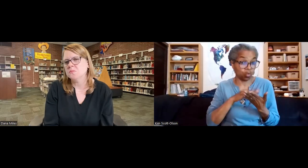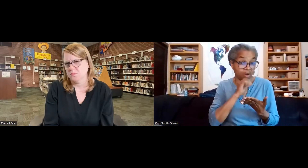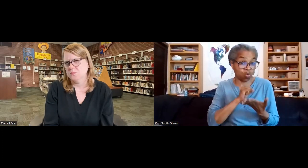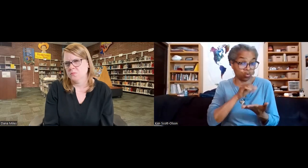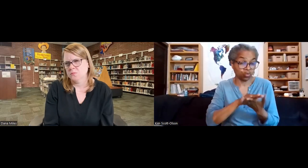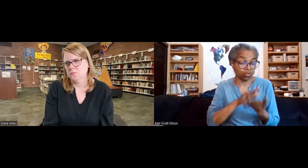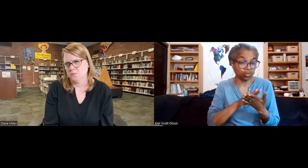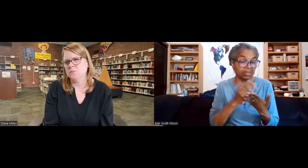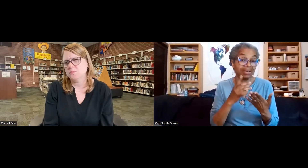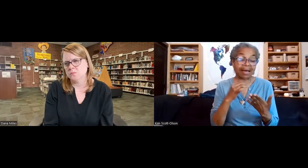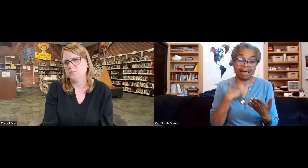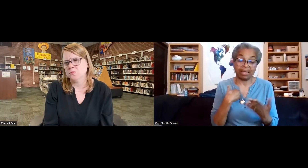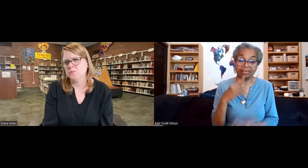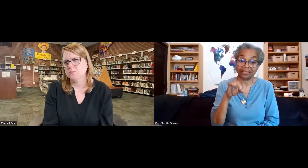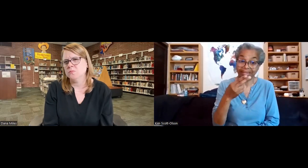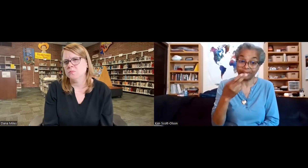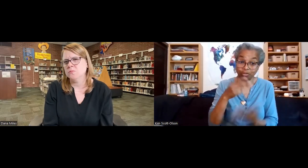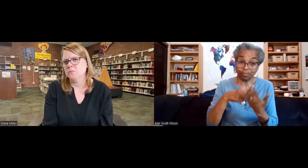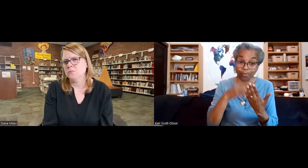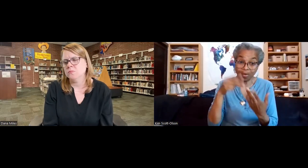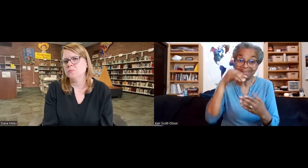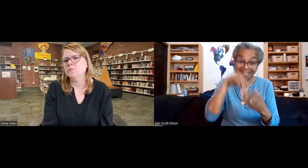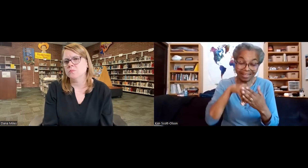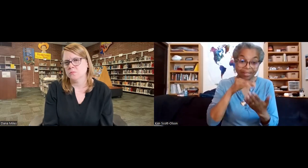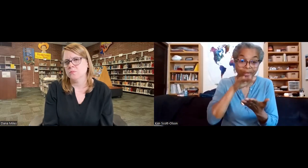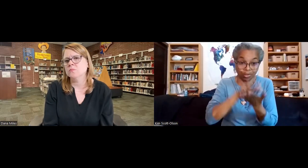At the school I used to work at, there was a Deaf and Hard of Hearing program